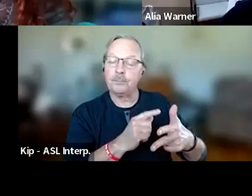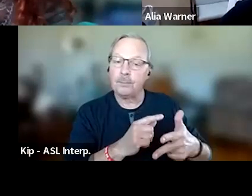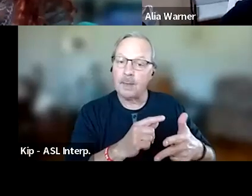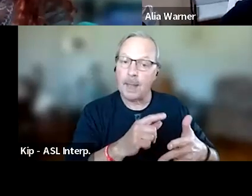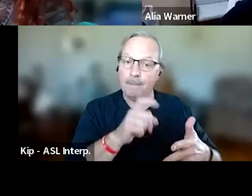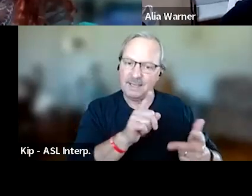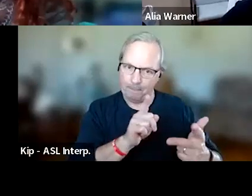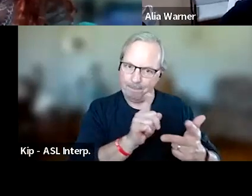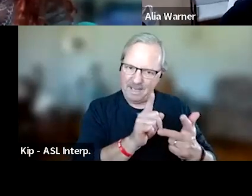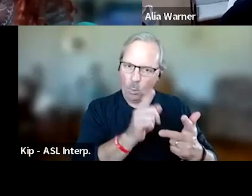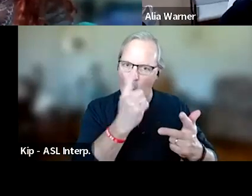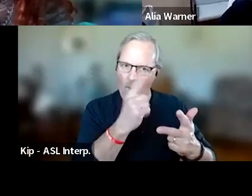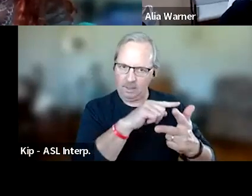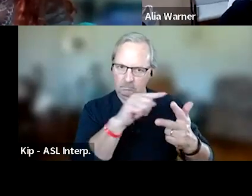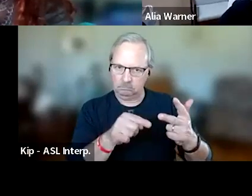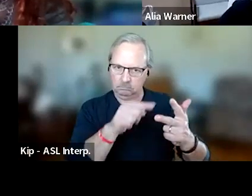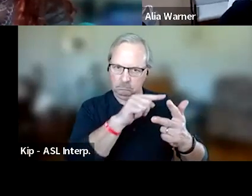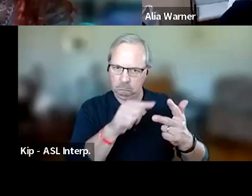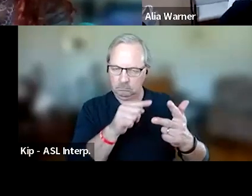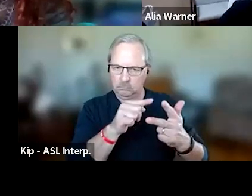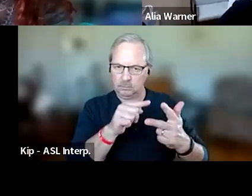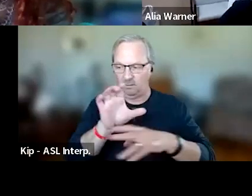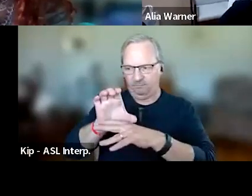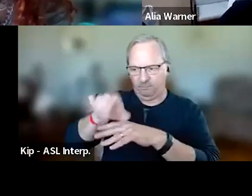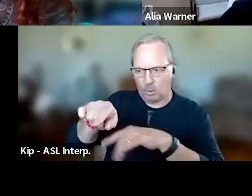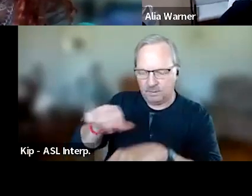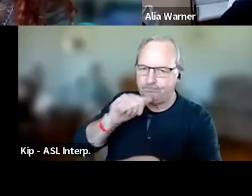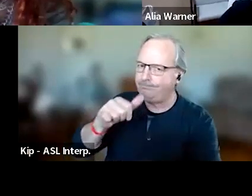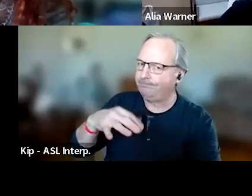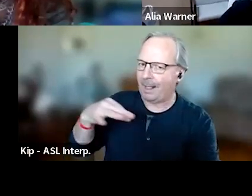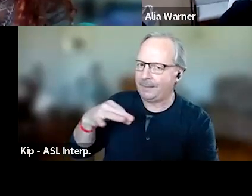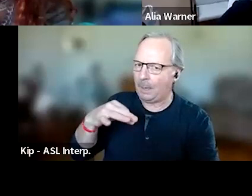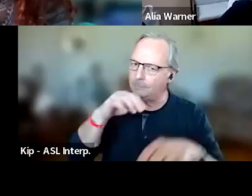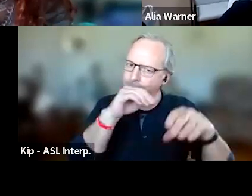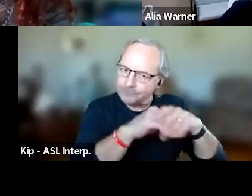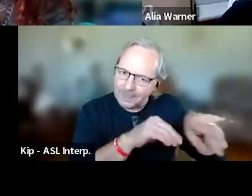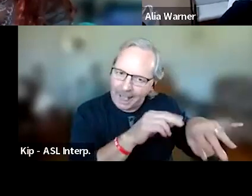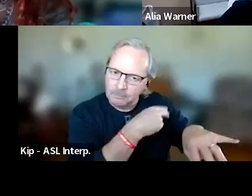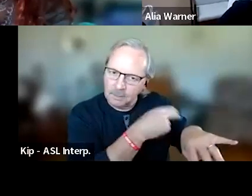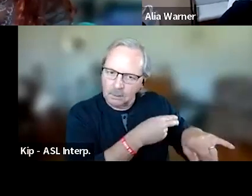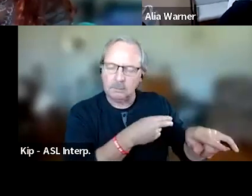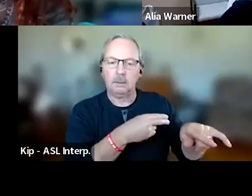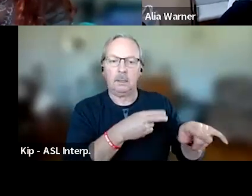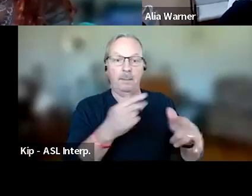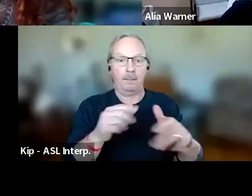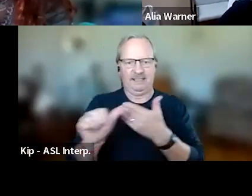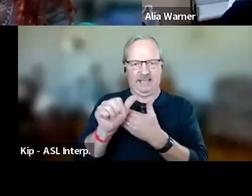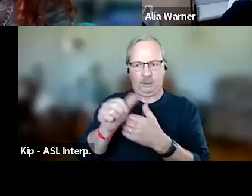of these criteria in order to force involuntary admission. And that is that they are an imminent danger to themselves,